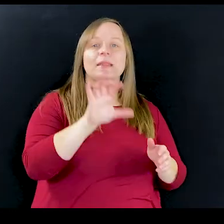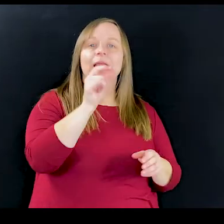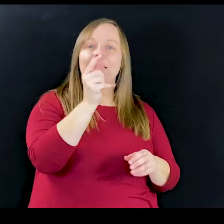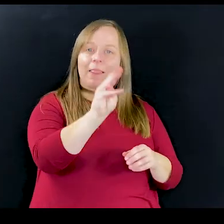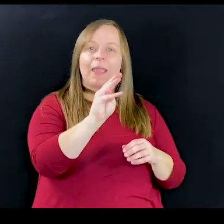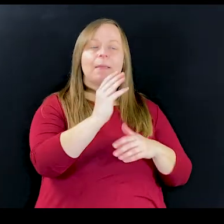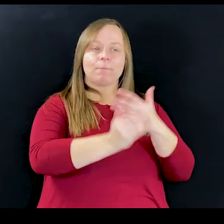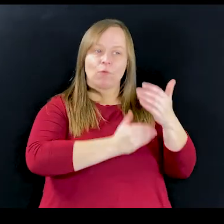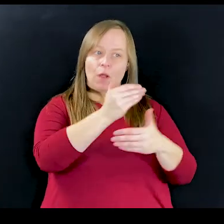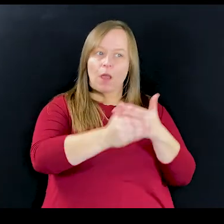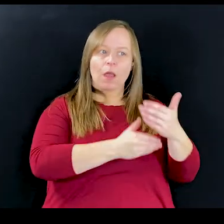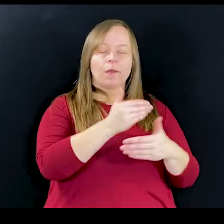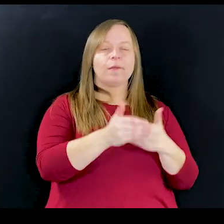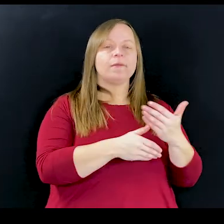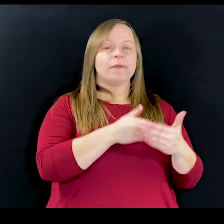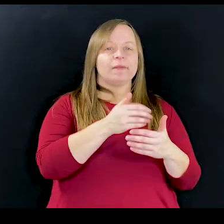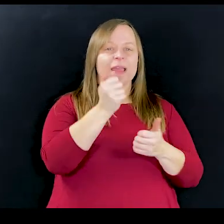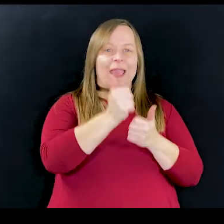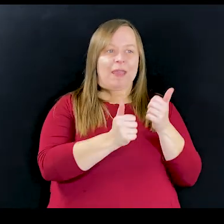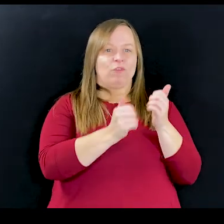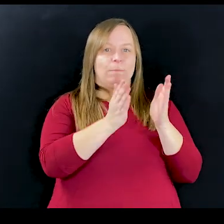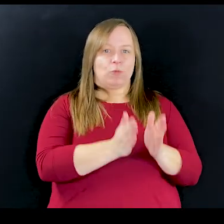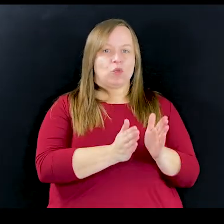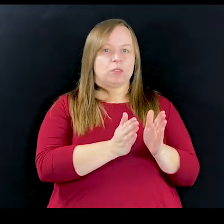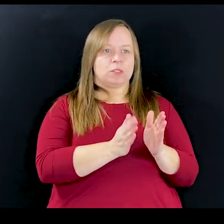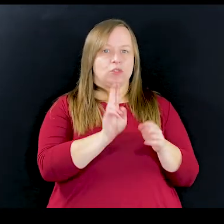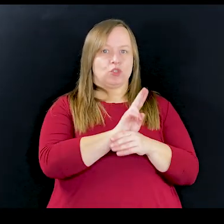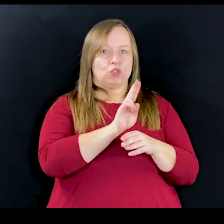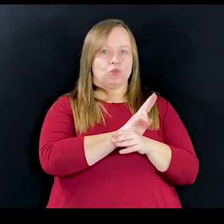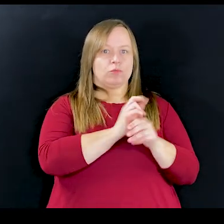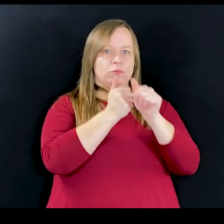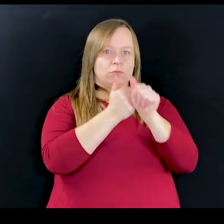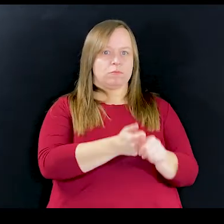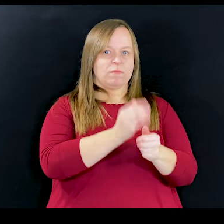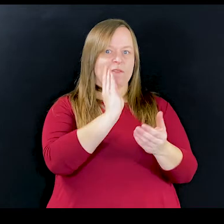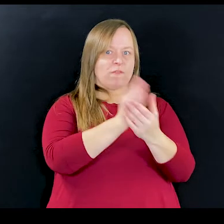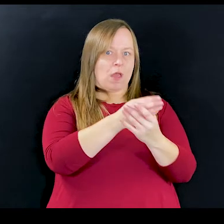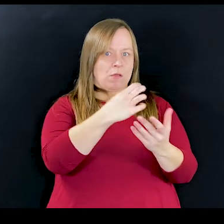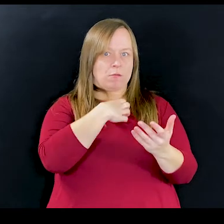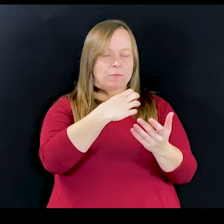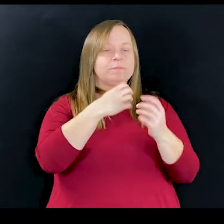There's a claim process that every claimant needs to use to file a claim.